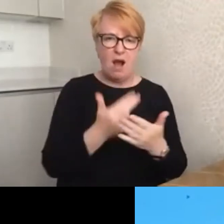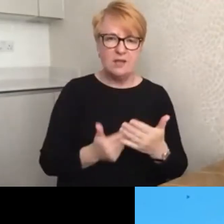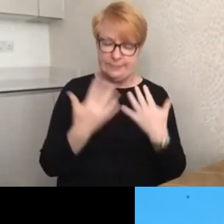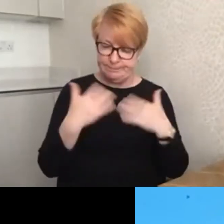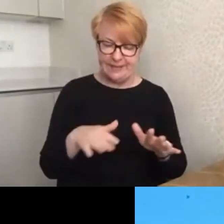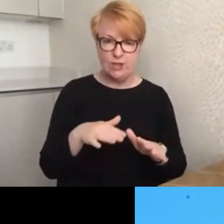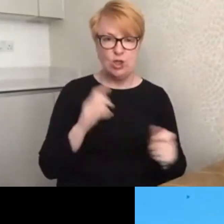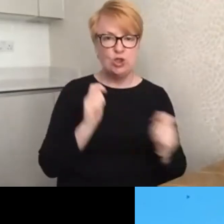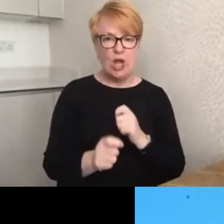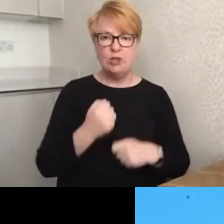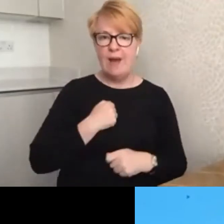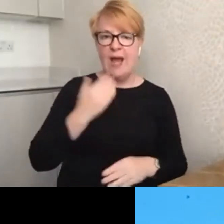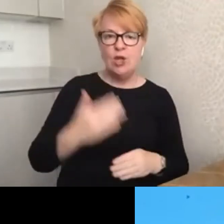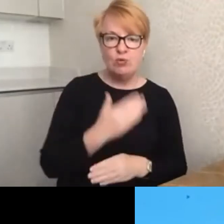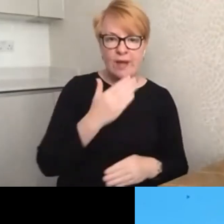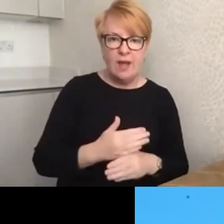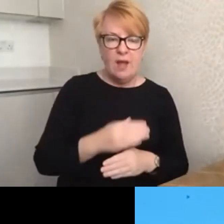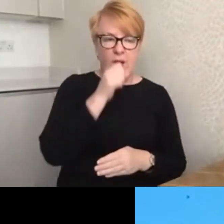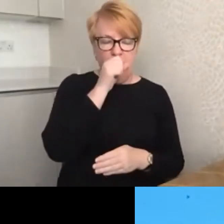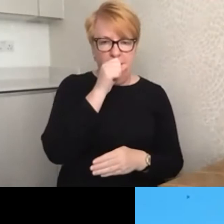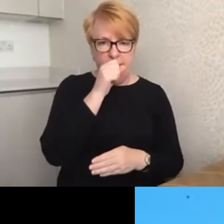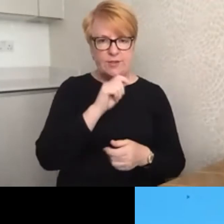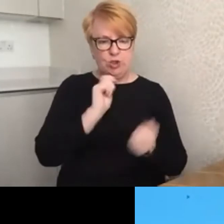It's changed the work that many of us are able to do, but also